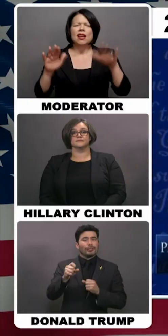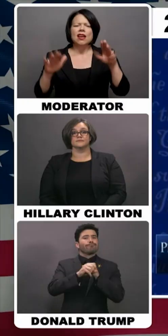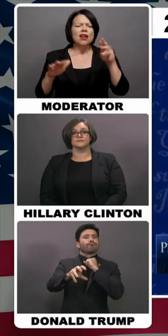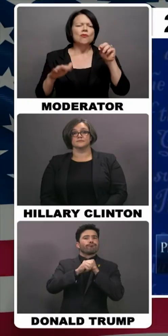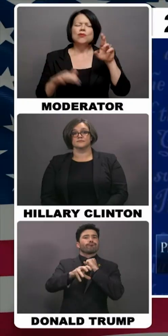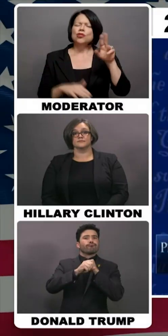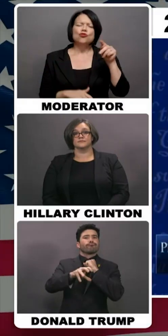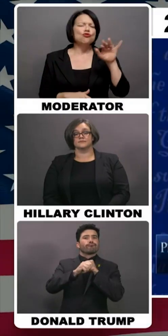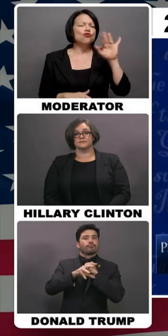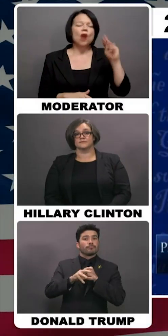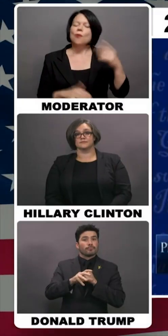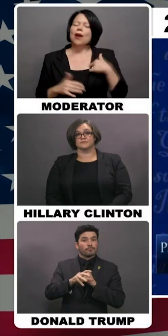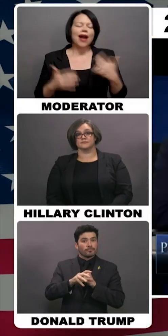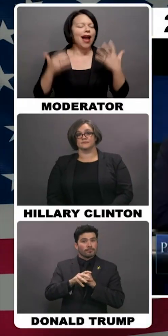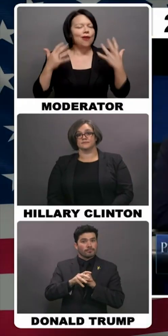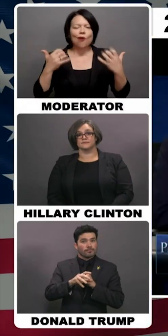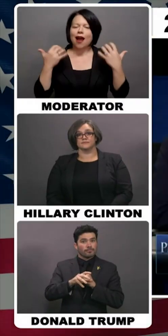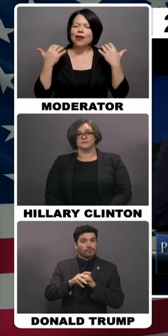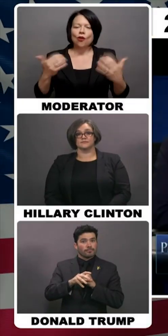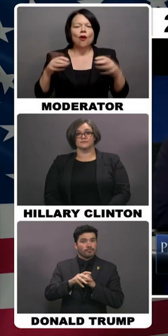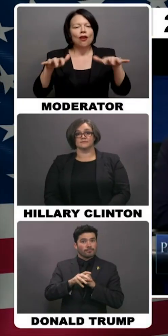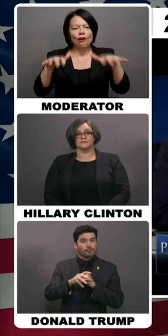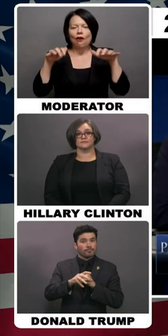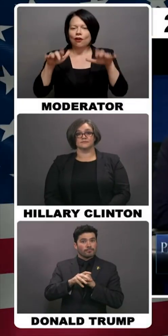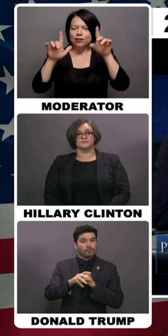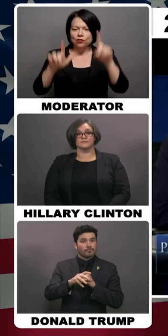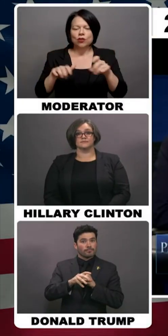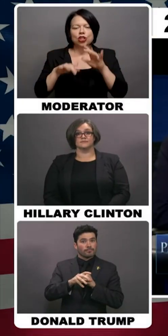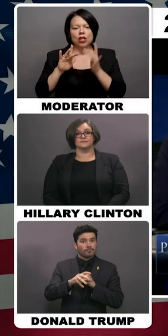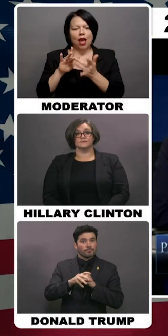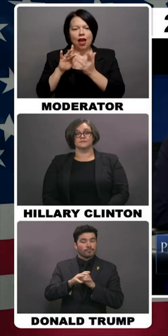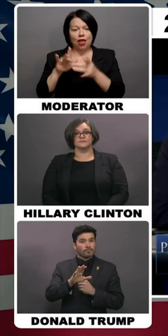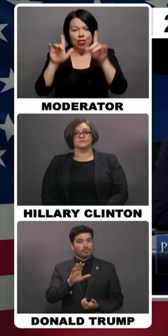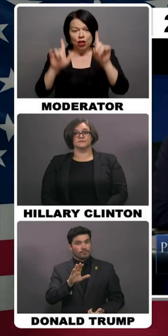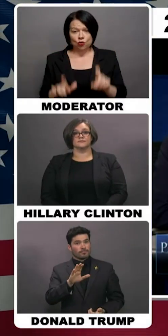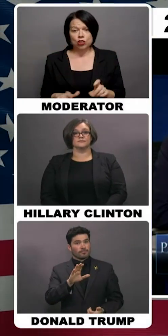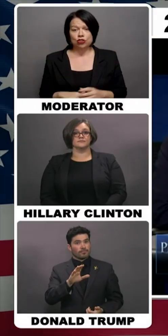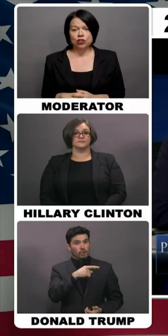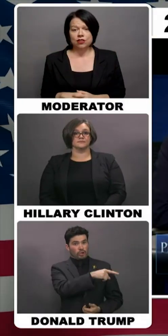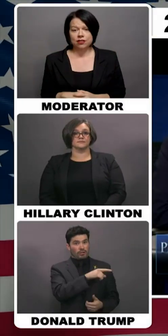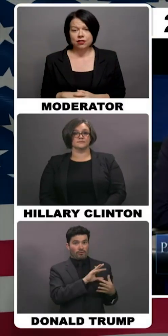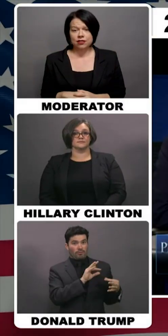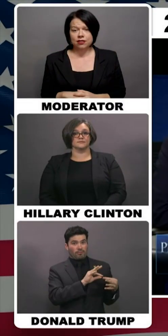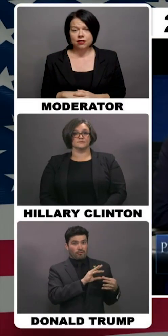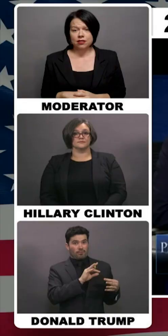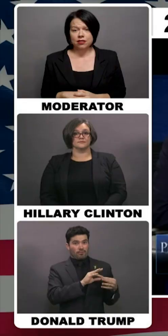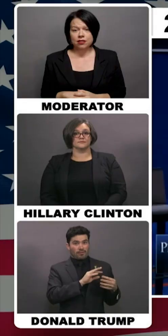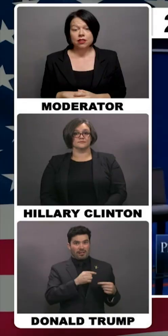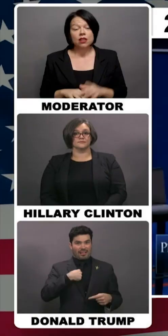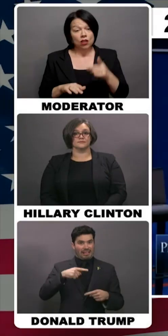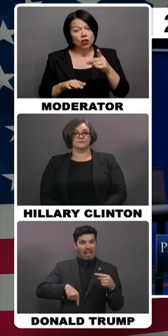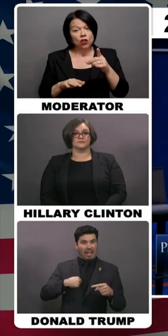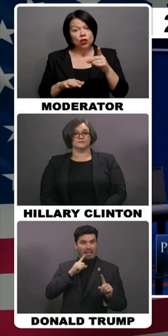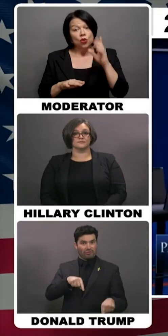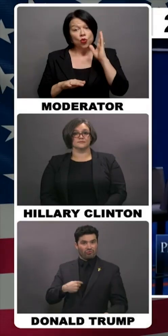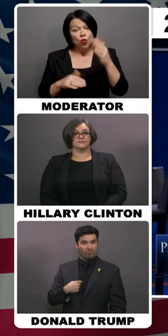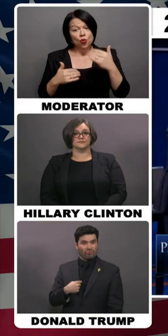Campaign. I wanna get to audience questions and online questions. So she's allowed to do that, but I'm not allowed to Respond. You're gonna have, you're gonna get to respond right now.